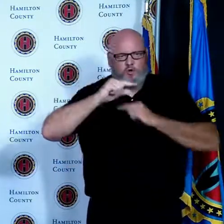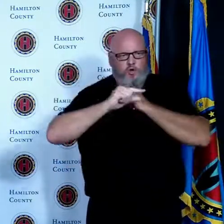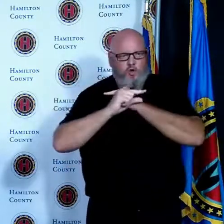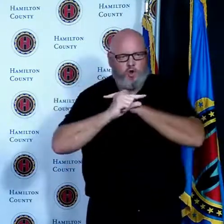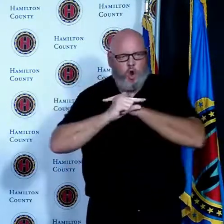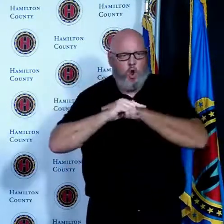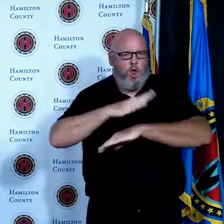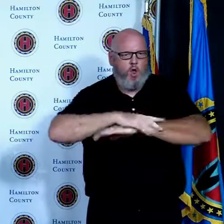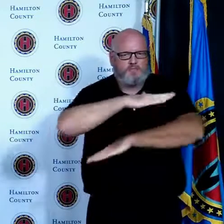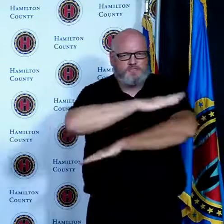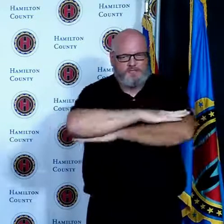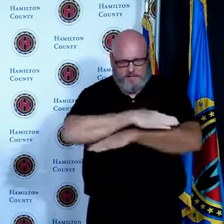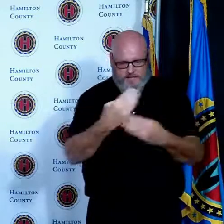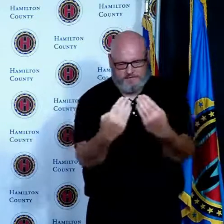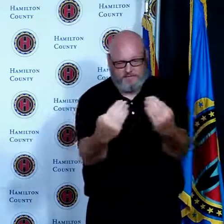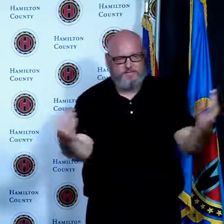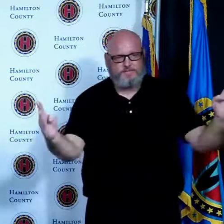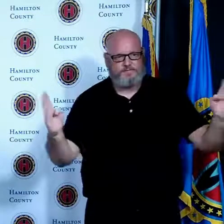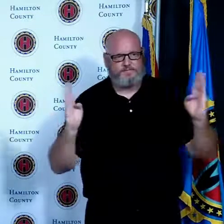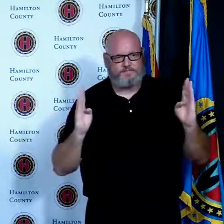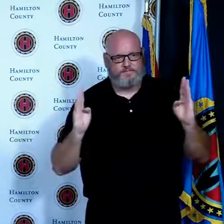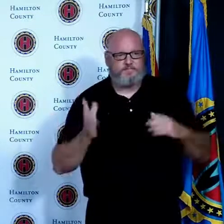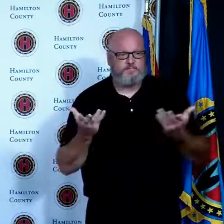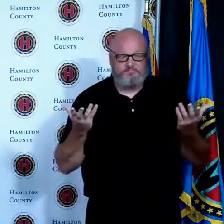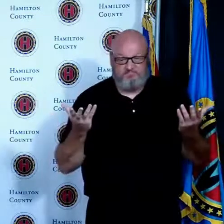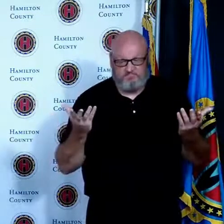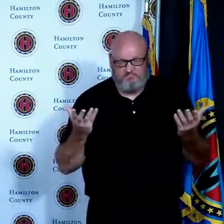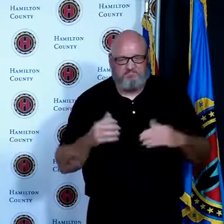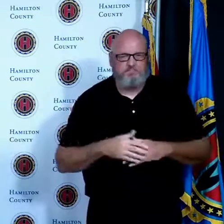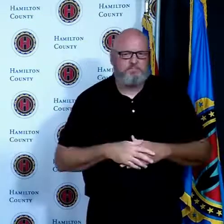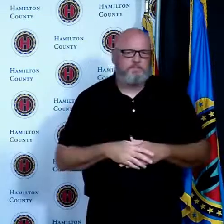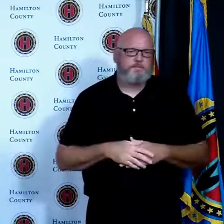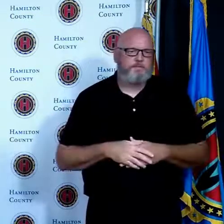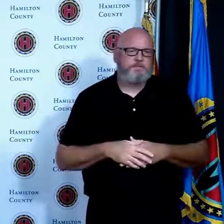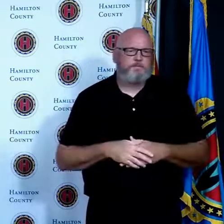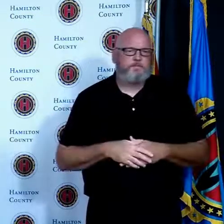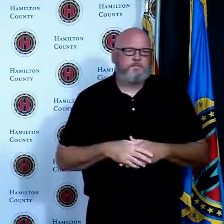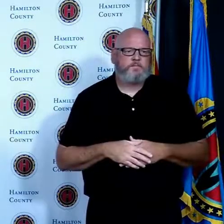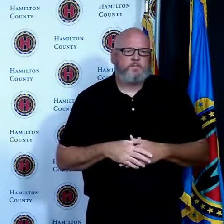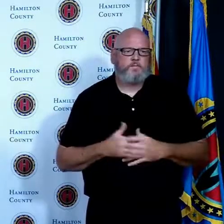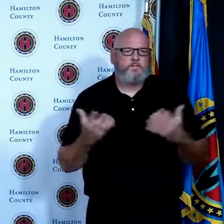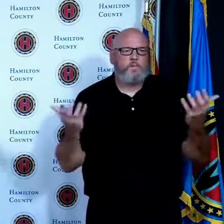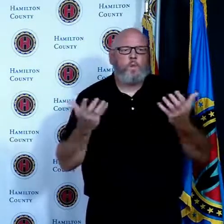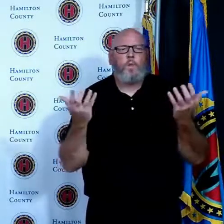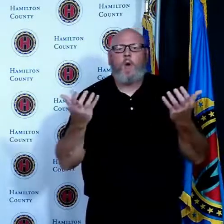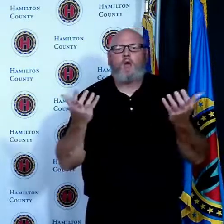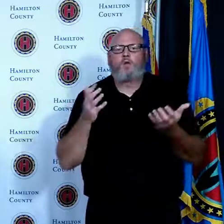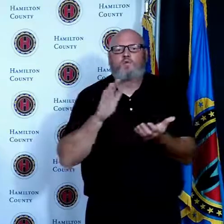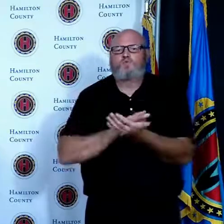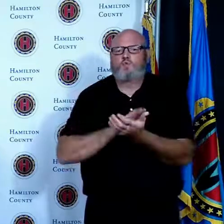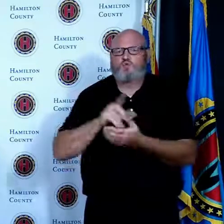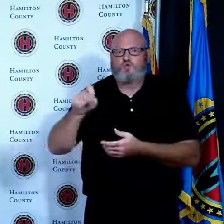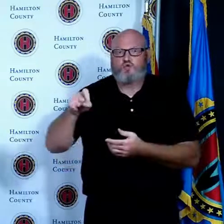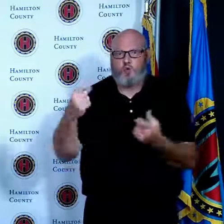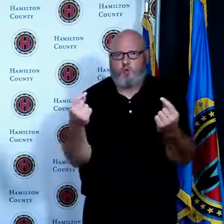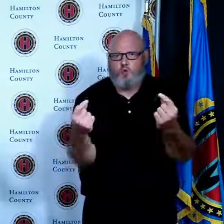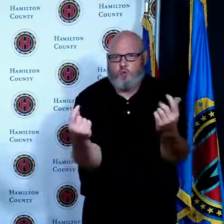schools should or can take right now the absolute best practice for the school is to try and give as much space as possible between